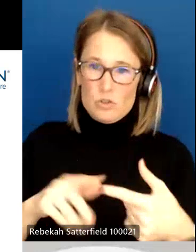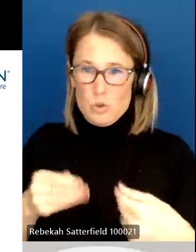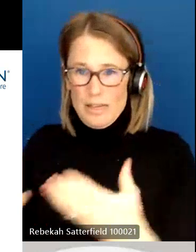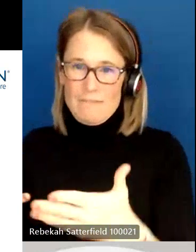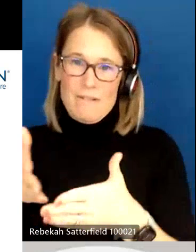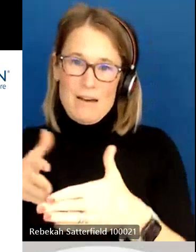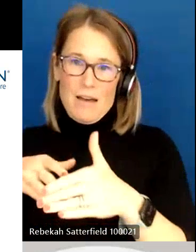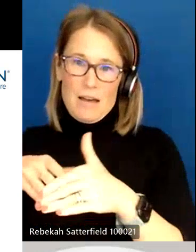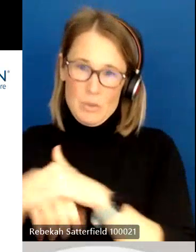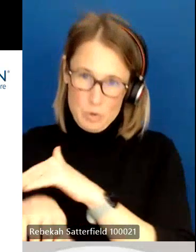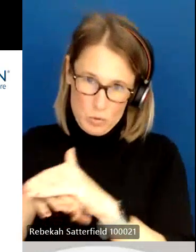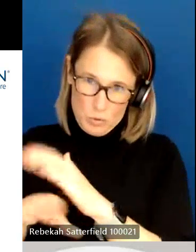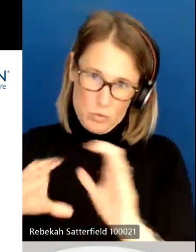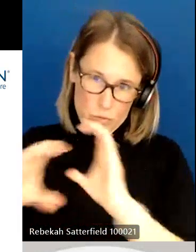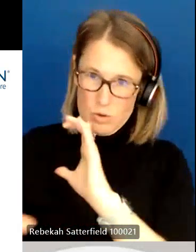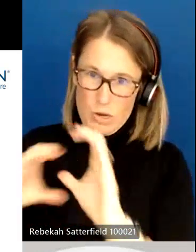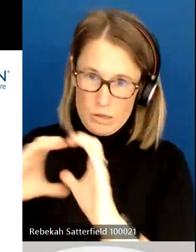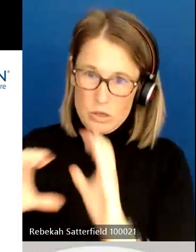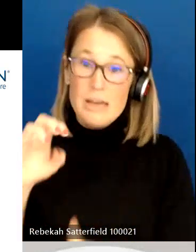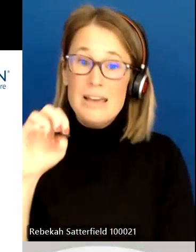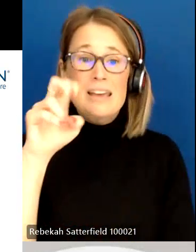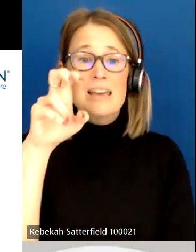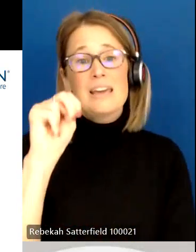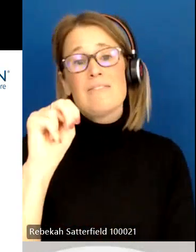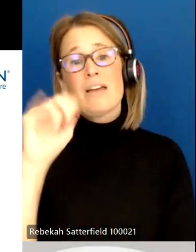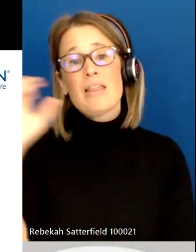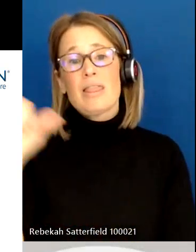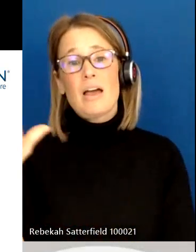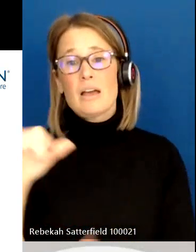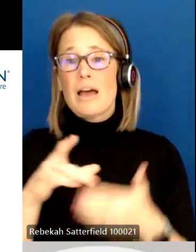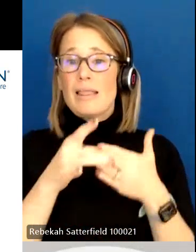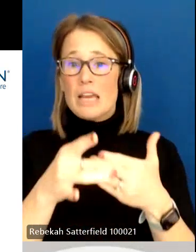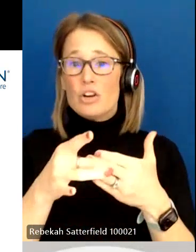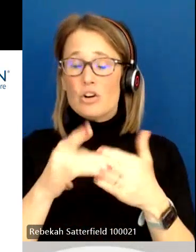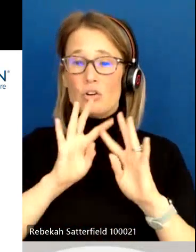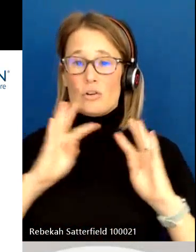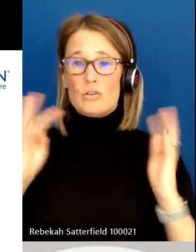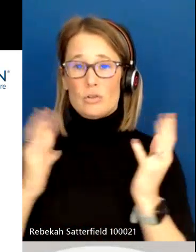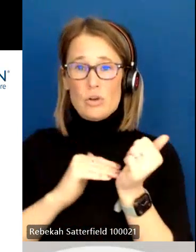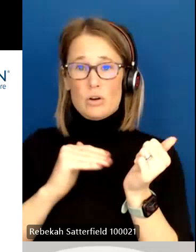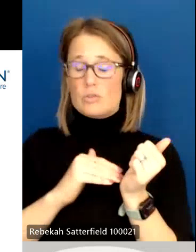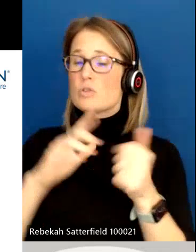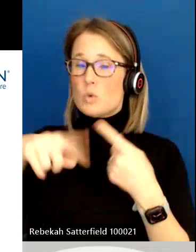even something like uh leadership you know they do their rounds leadership will you know they'll